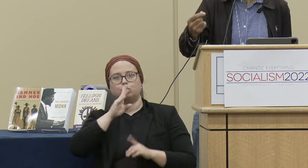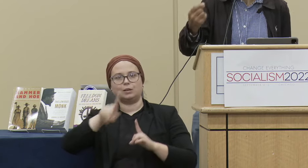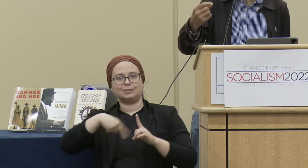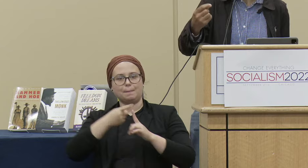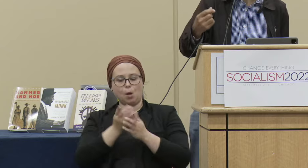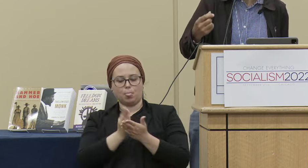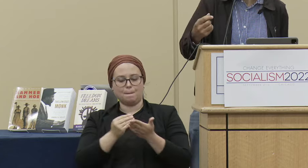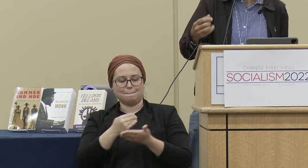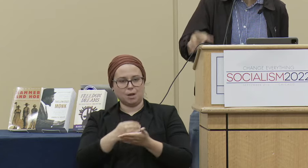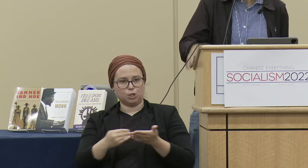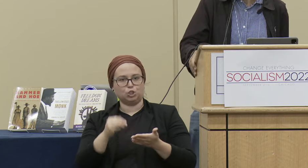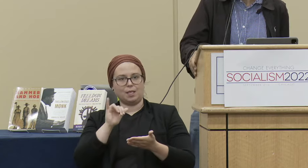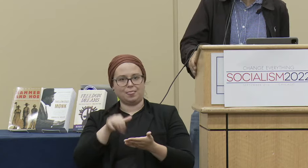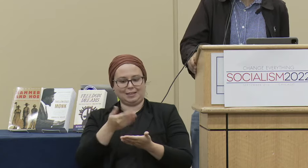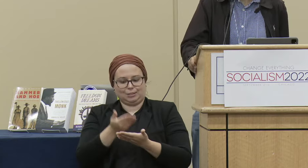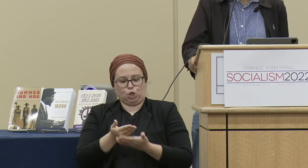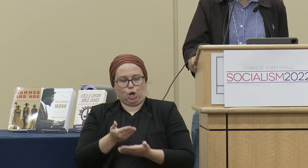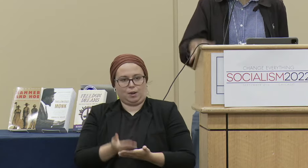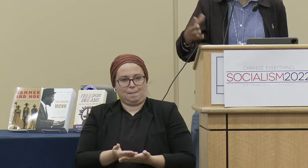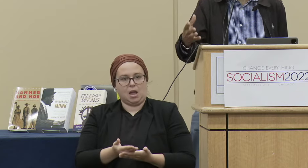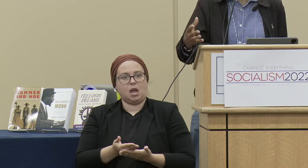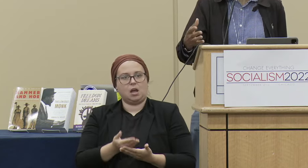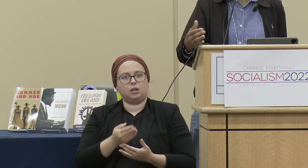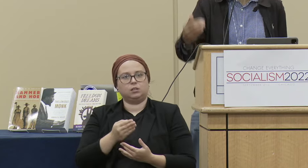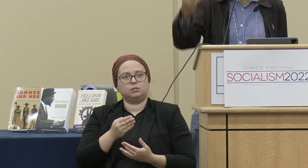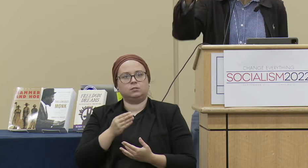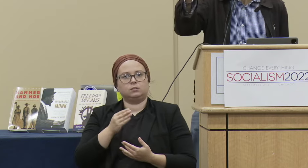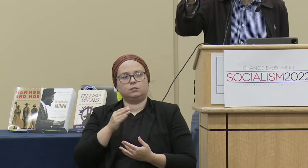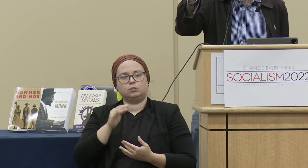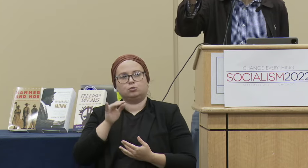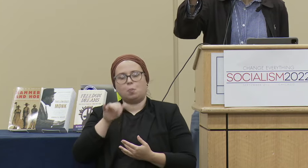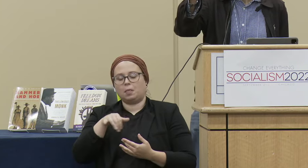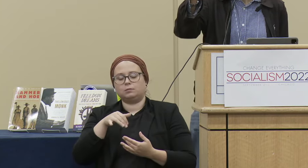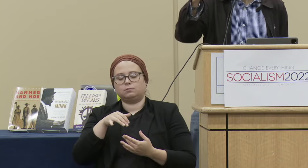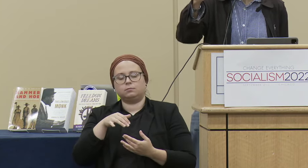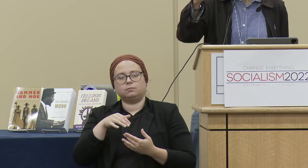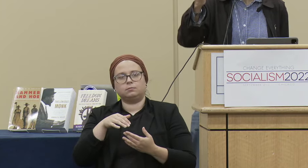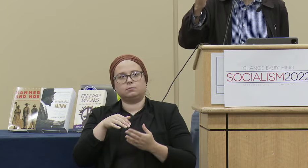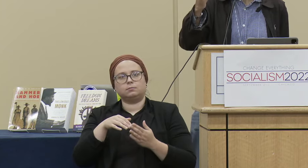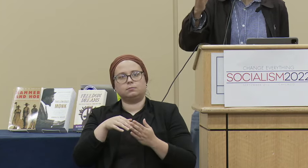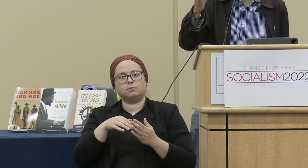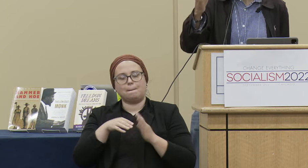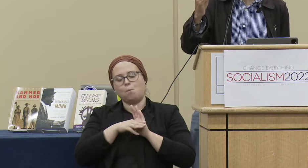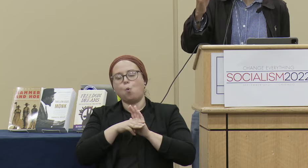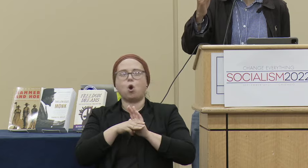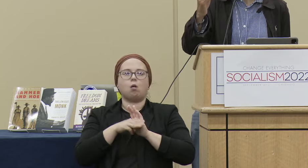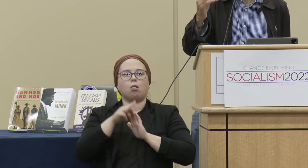about the budget is a moral document, the reparations, the